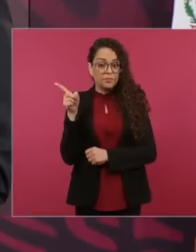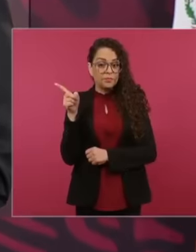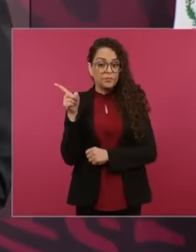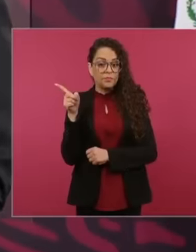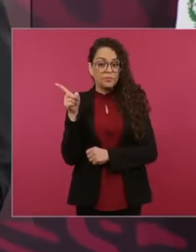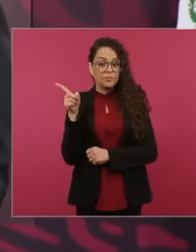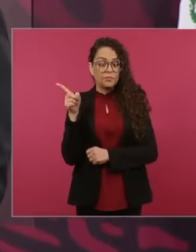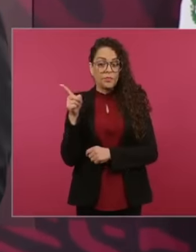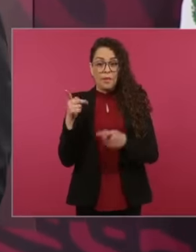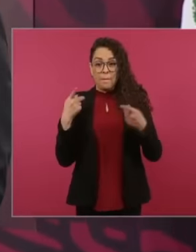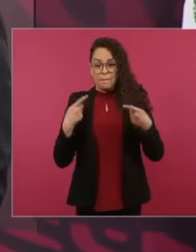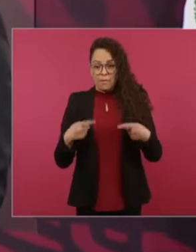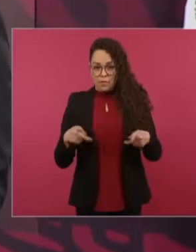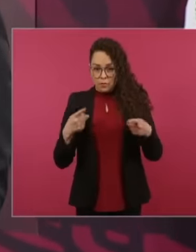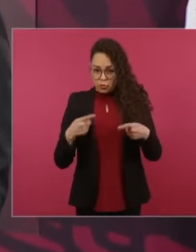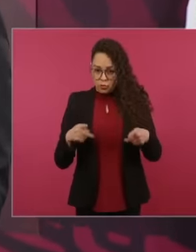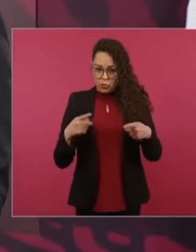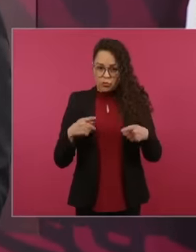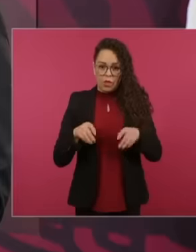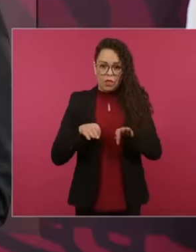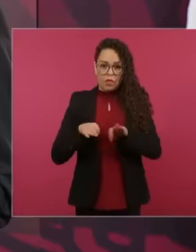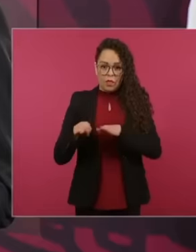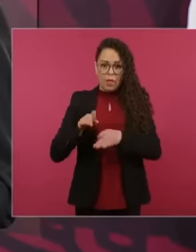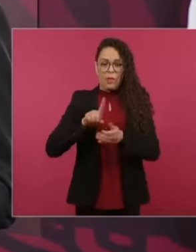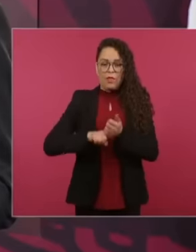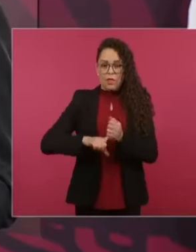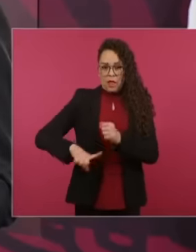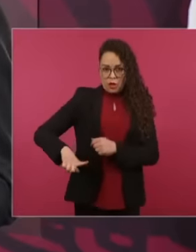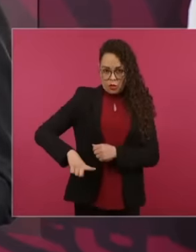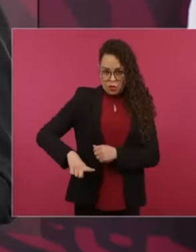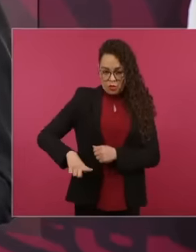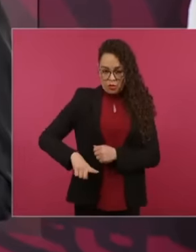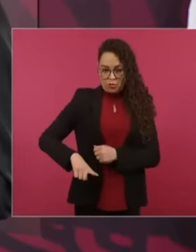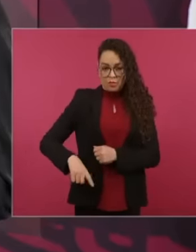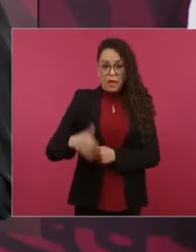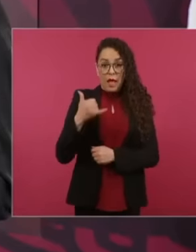officials who were trained